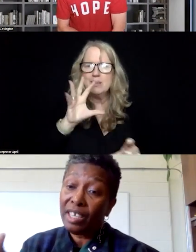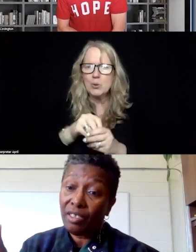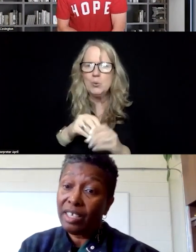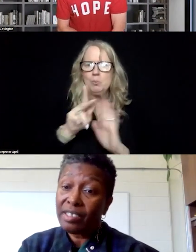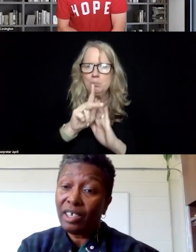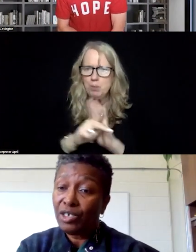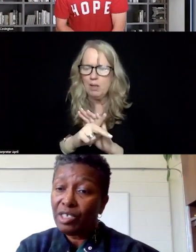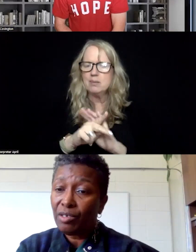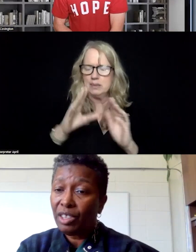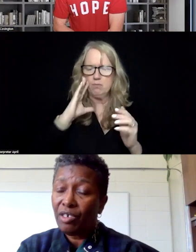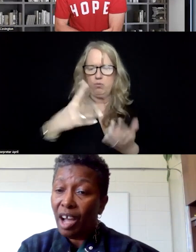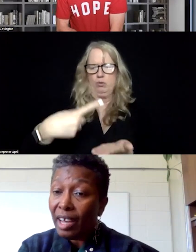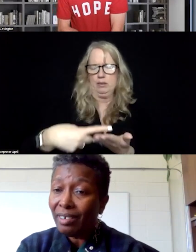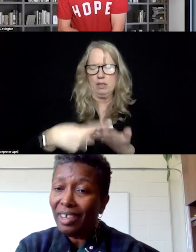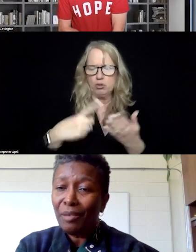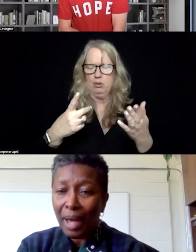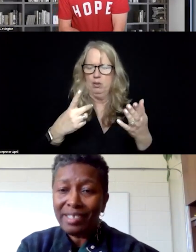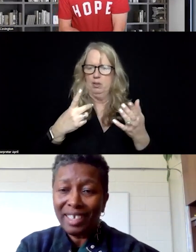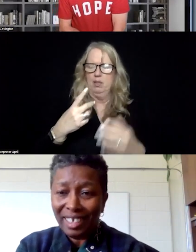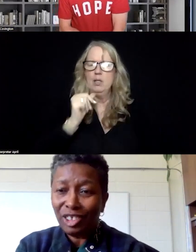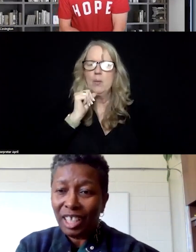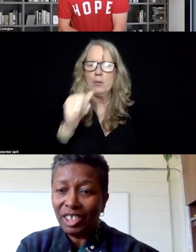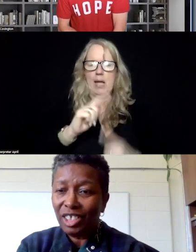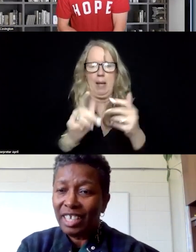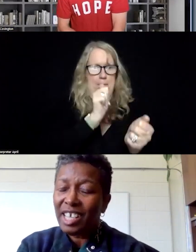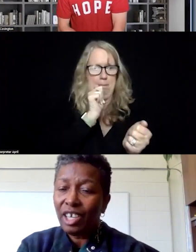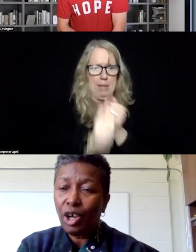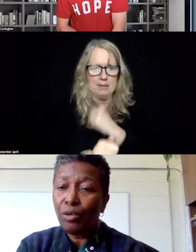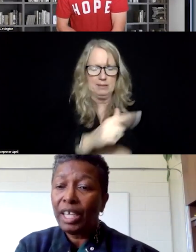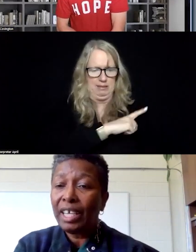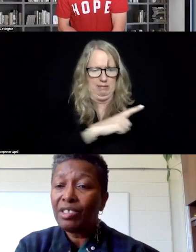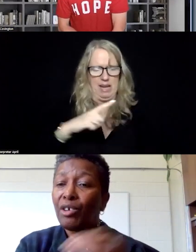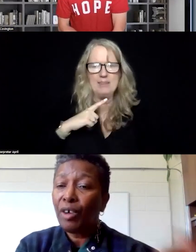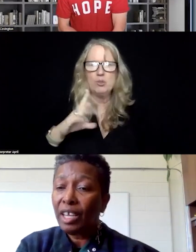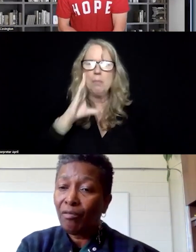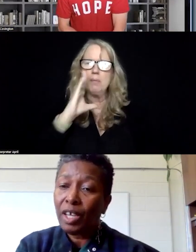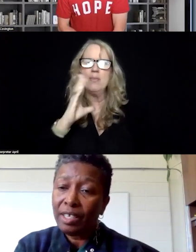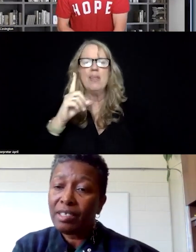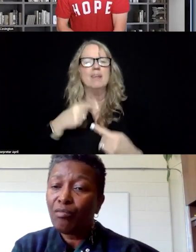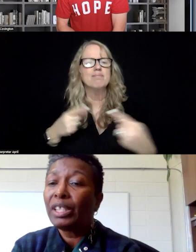ON THE DISCUSSION SO THEY ARE NOT GOING PAST THE GRAIN ON WHAT IS